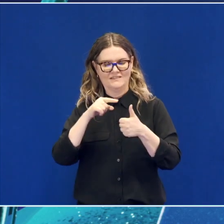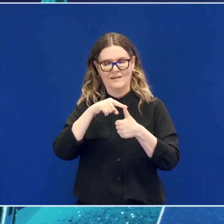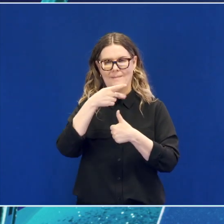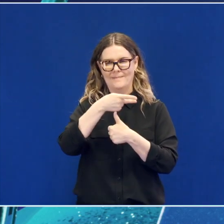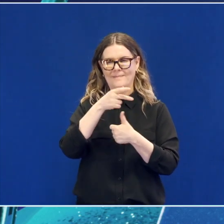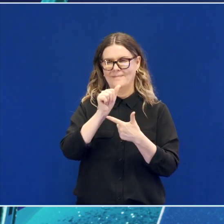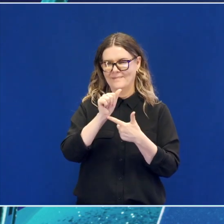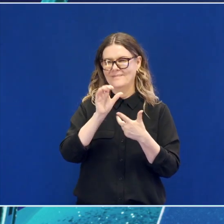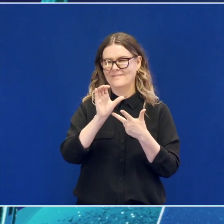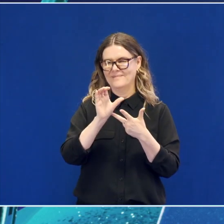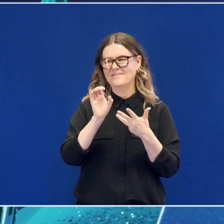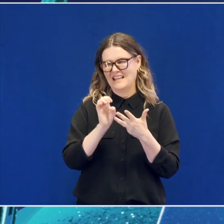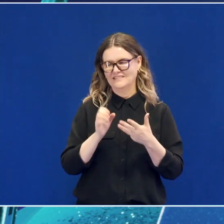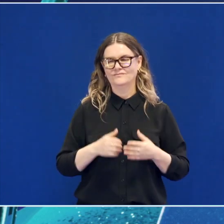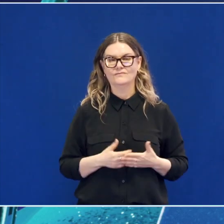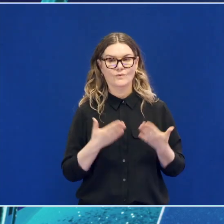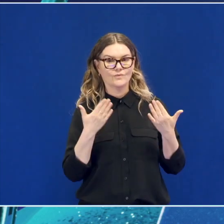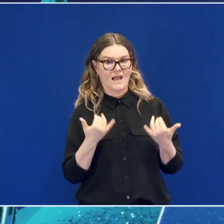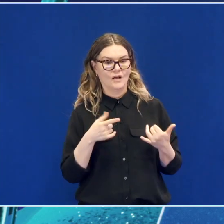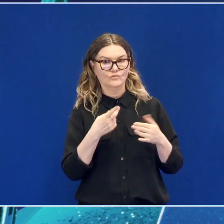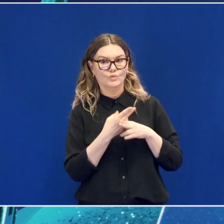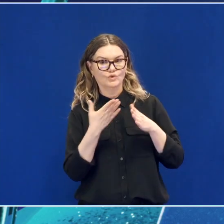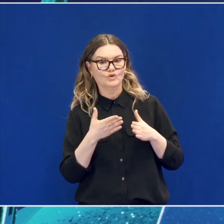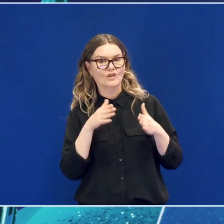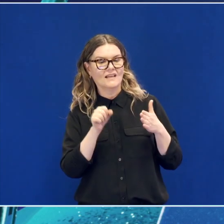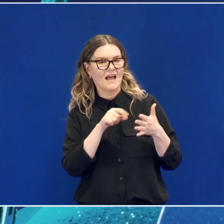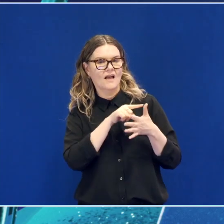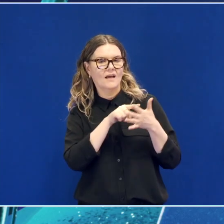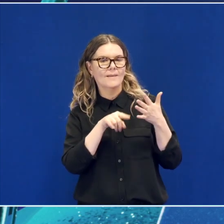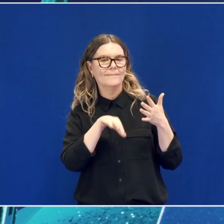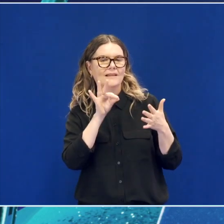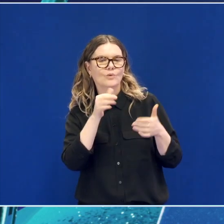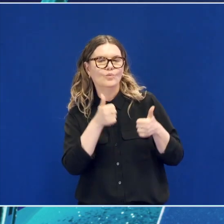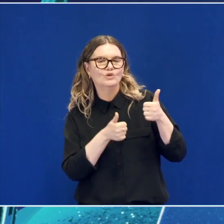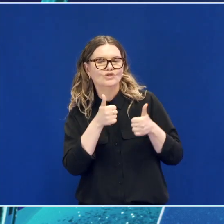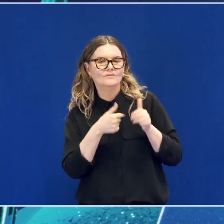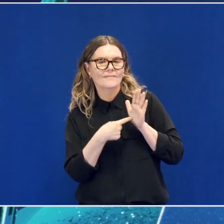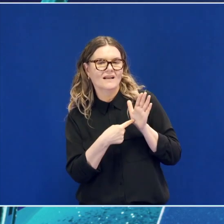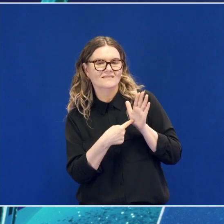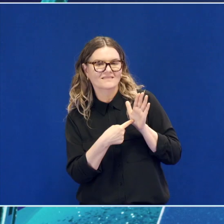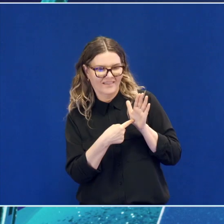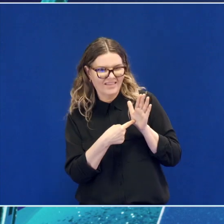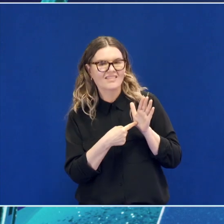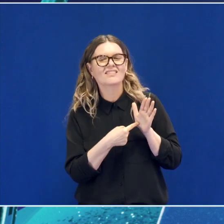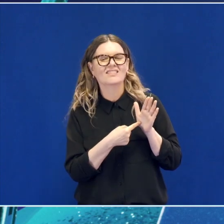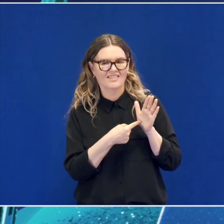and like how many models they select, what models they select, and alongside with what prompt they choose,